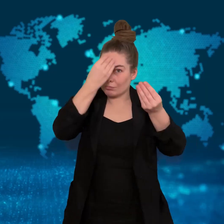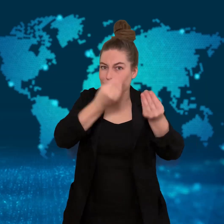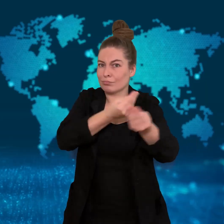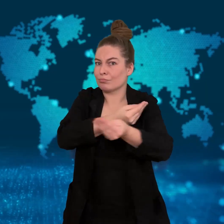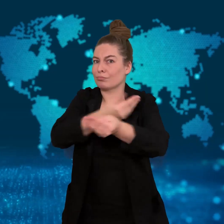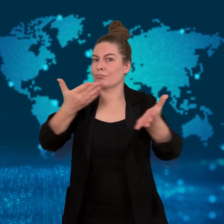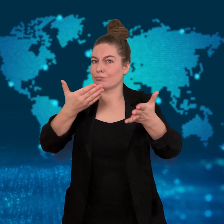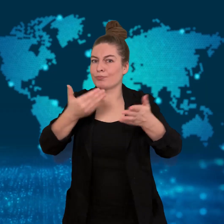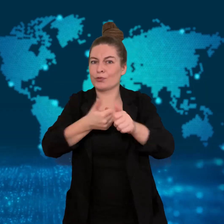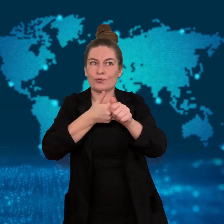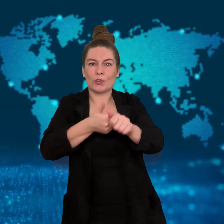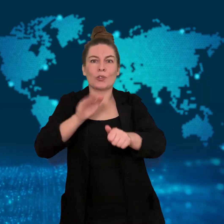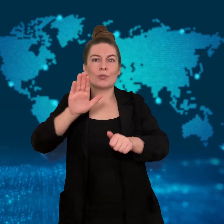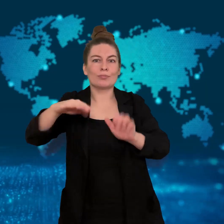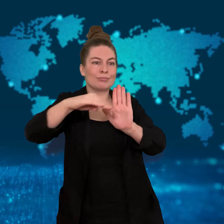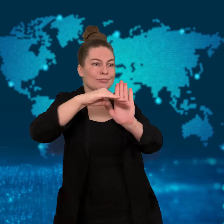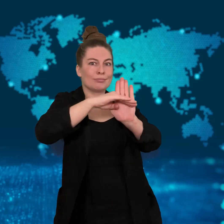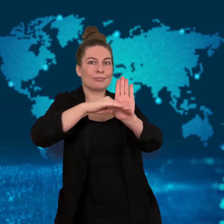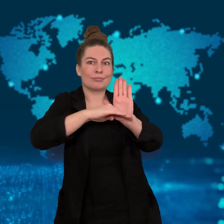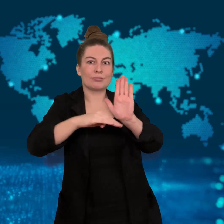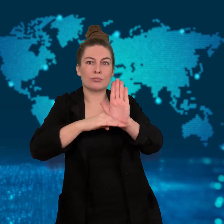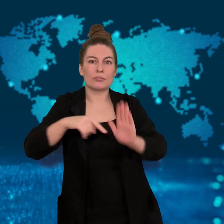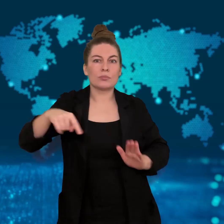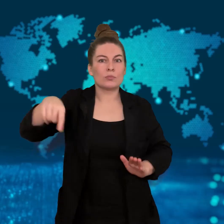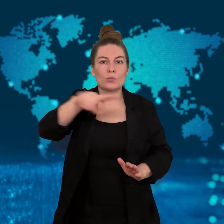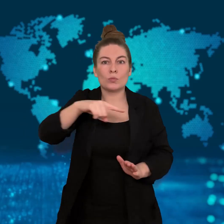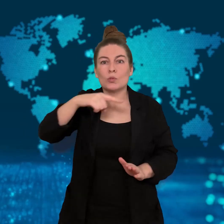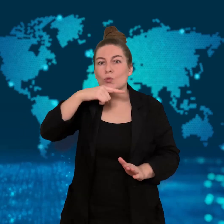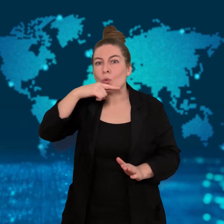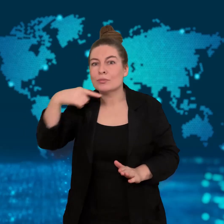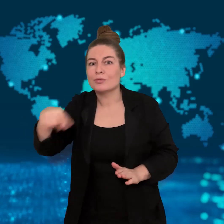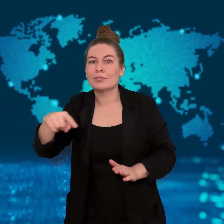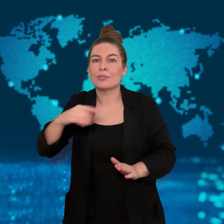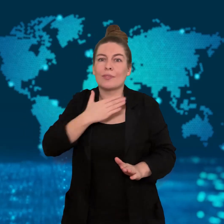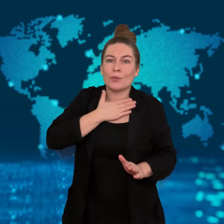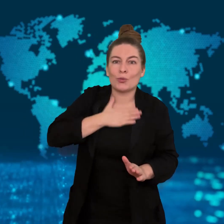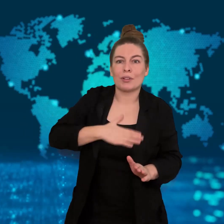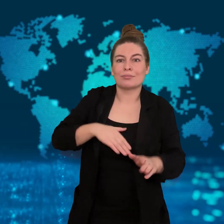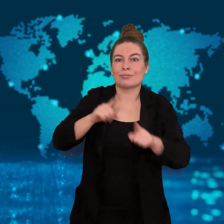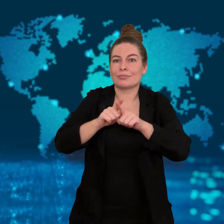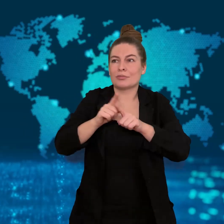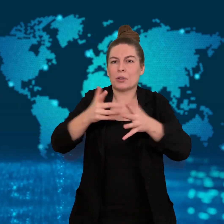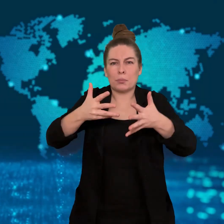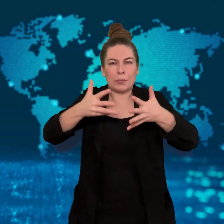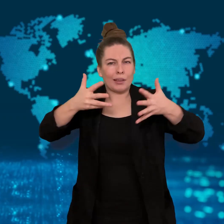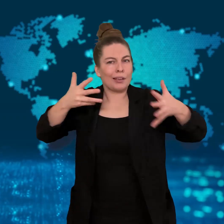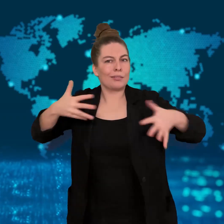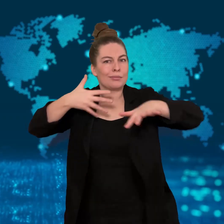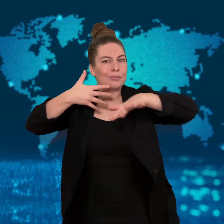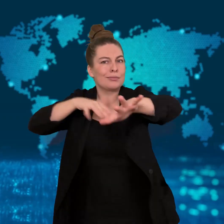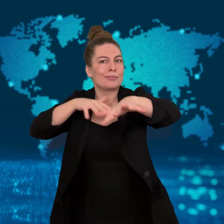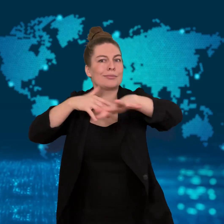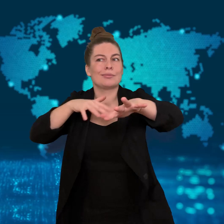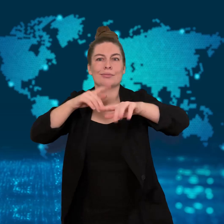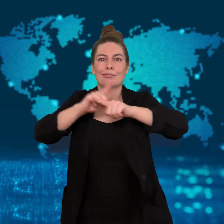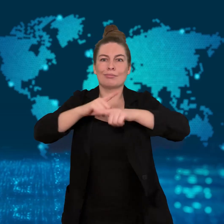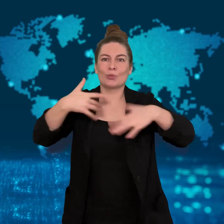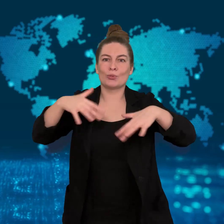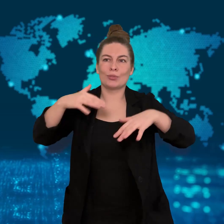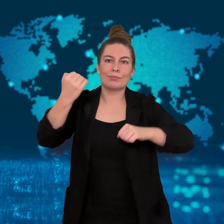Moscow's prosecutor's office warned that Russians are not to